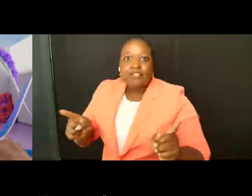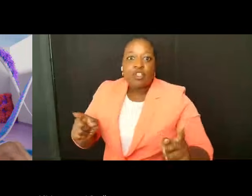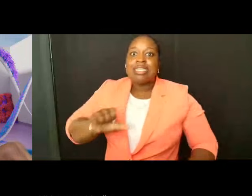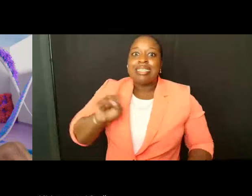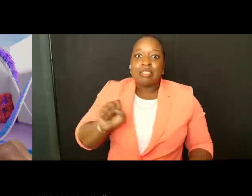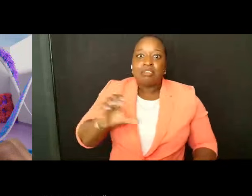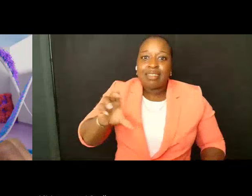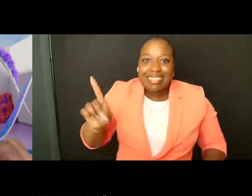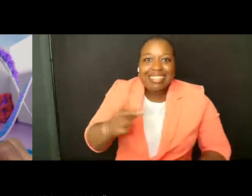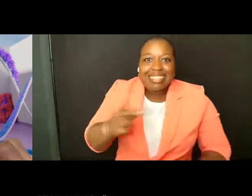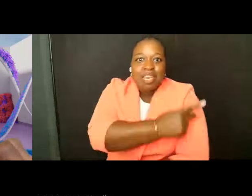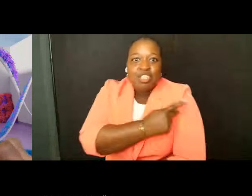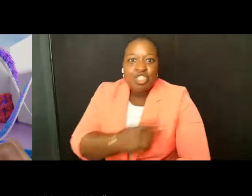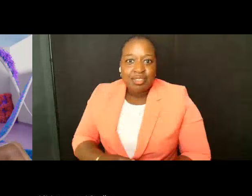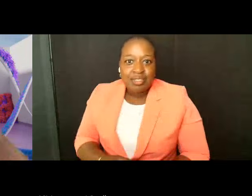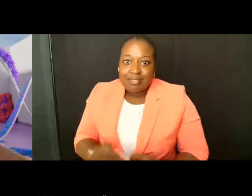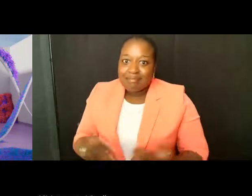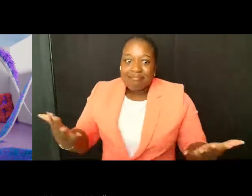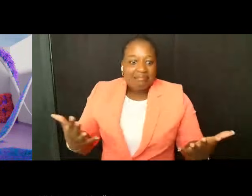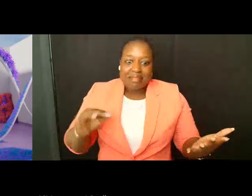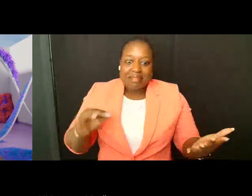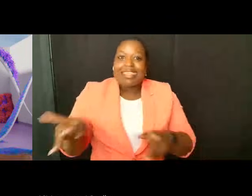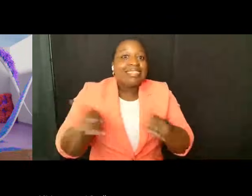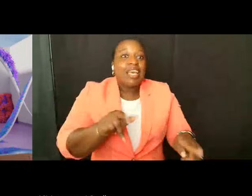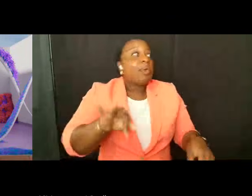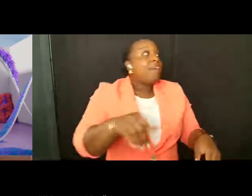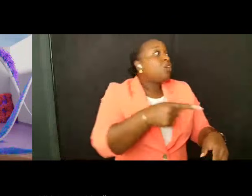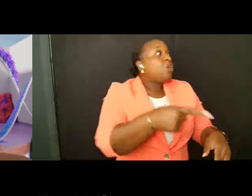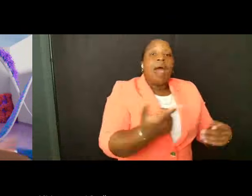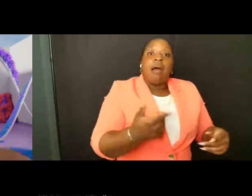This is normal human behavior. So, same thing with gene therapy and with other